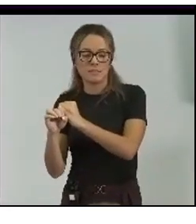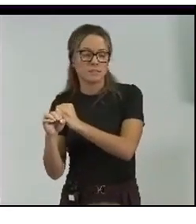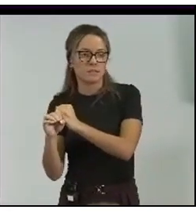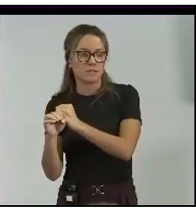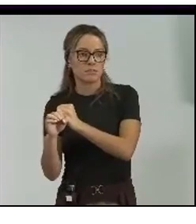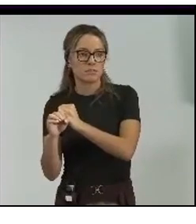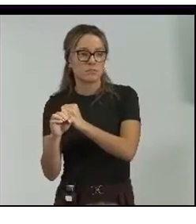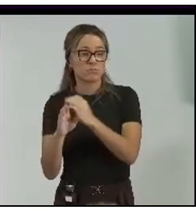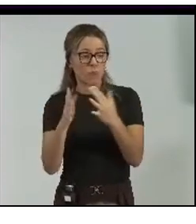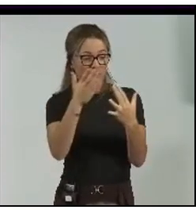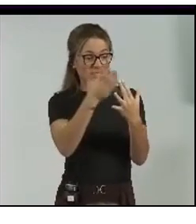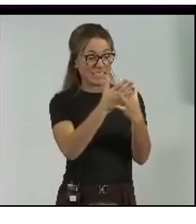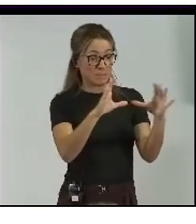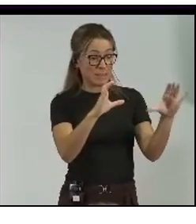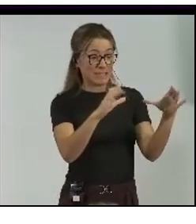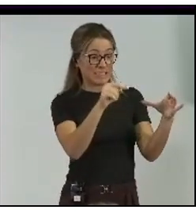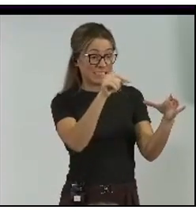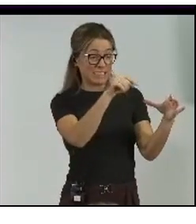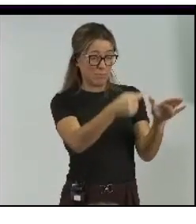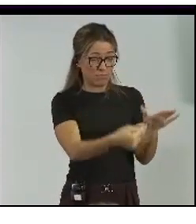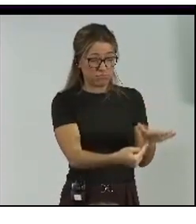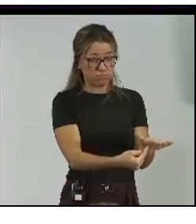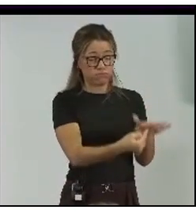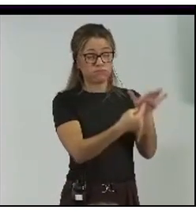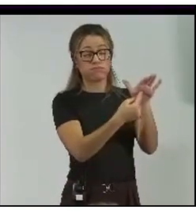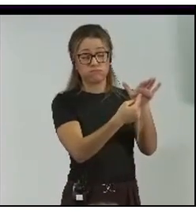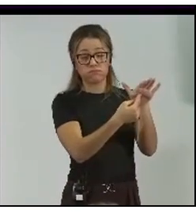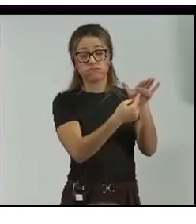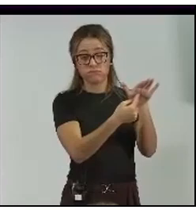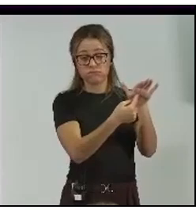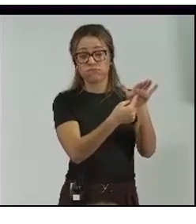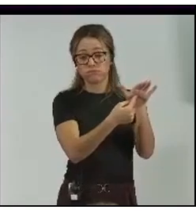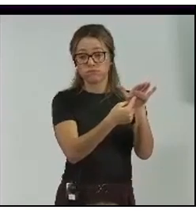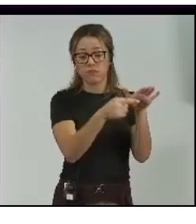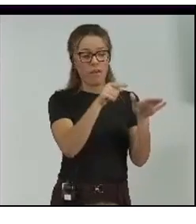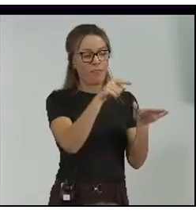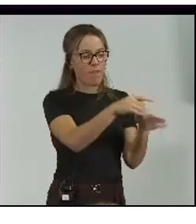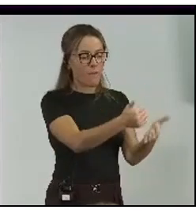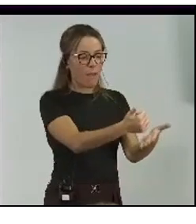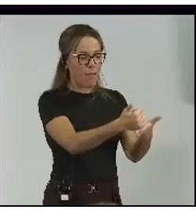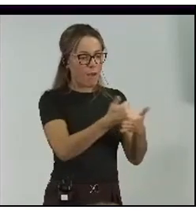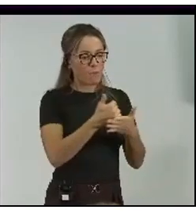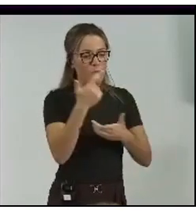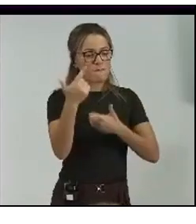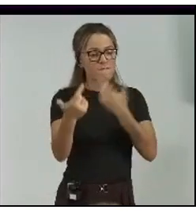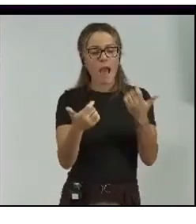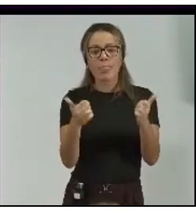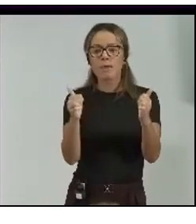The accessibility team is really key to helping you find the right team to talk to.